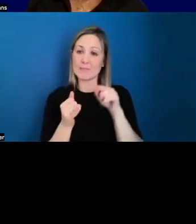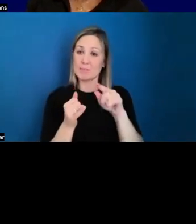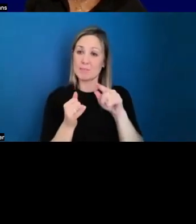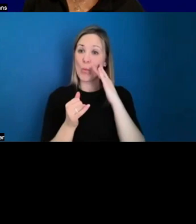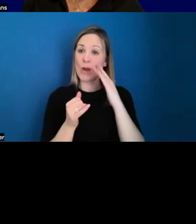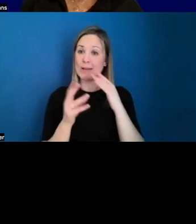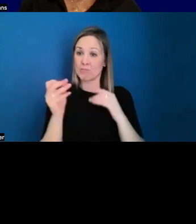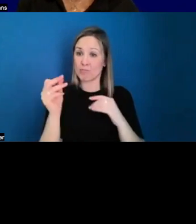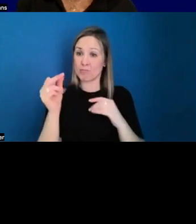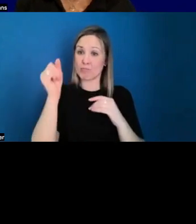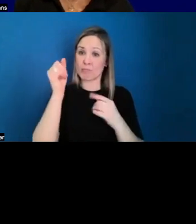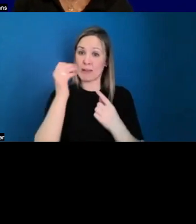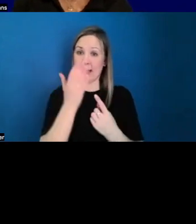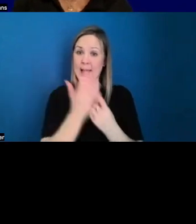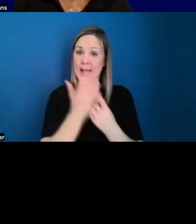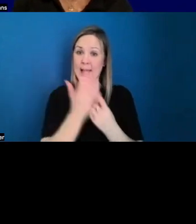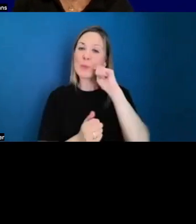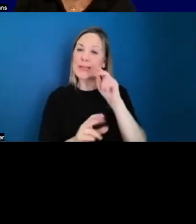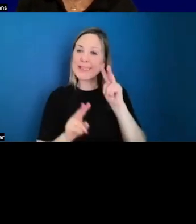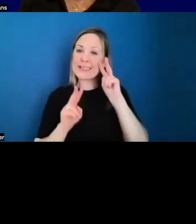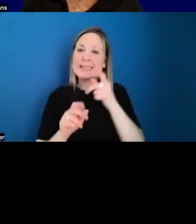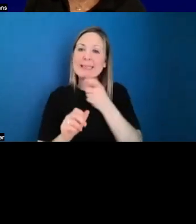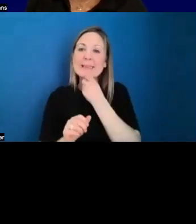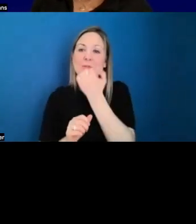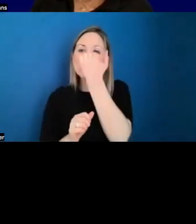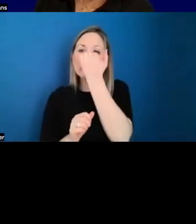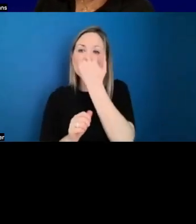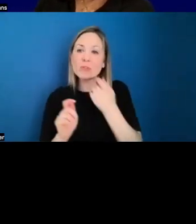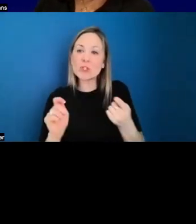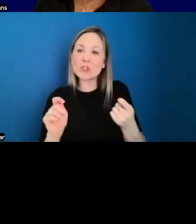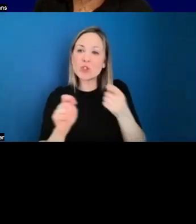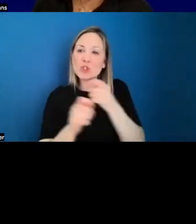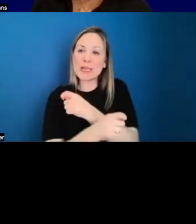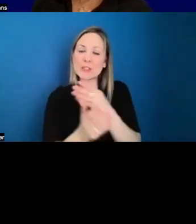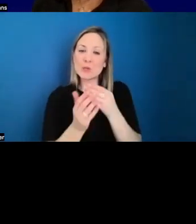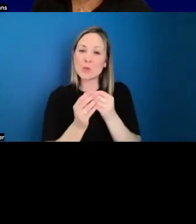that's where we're going to see the subtle changes in the child's body responses to indicate that